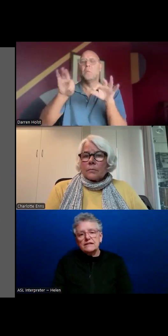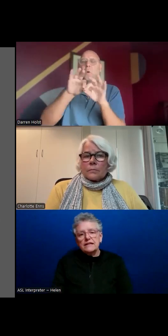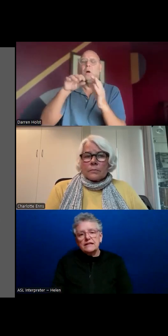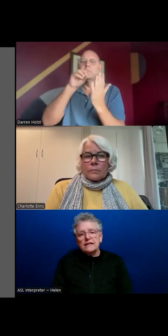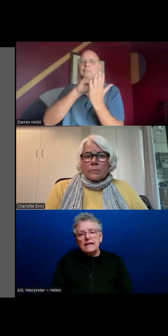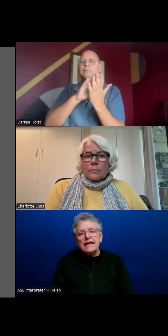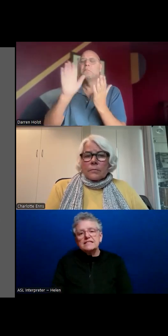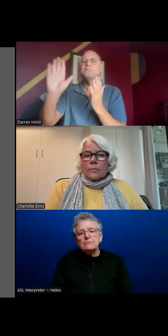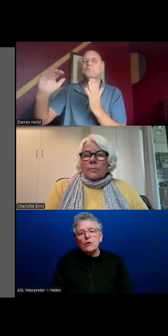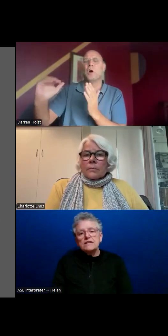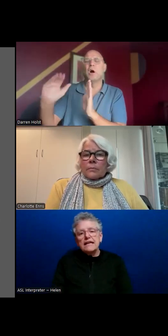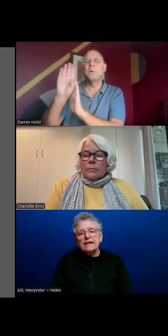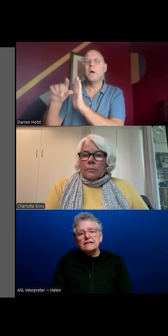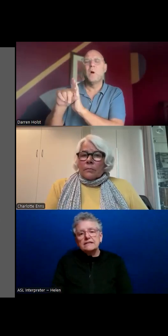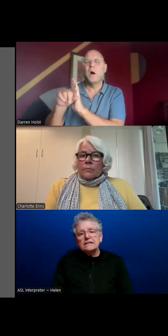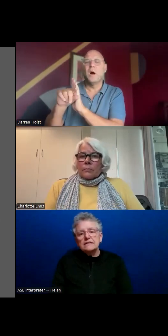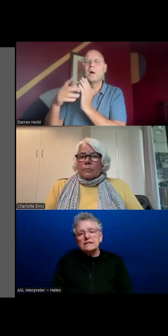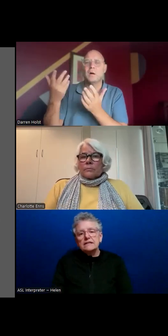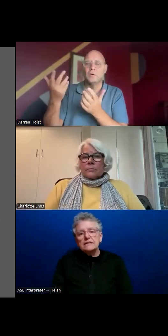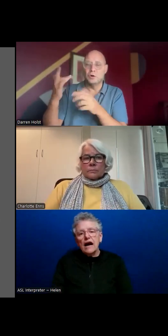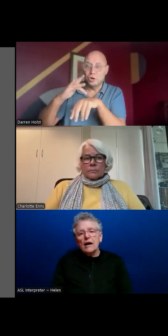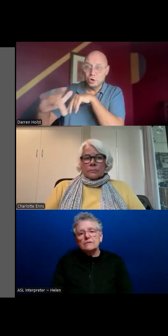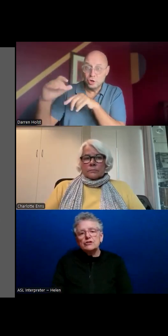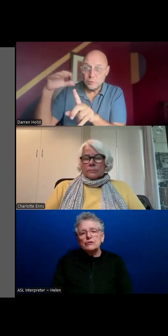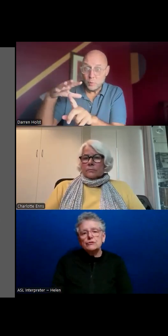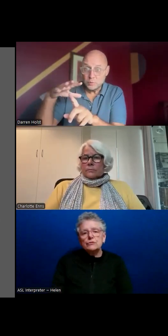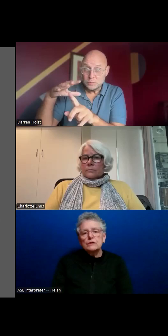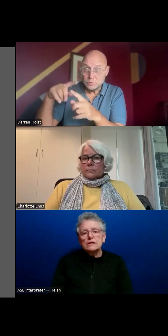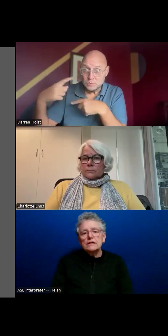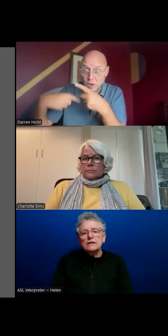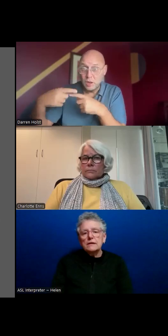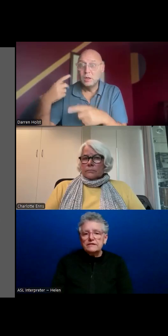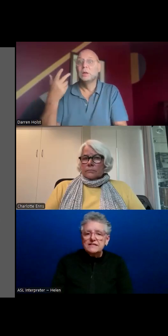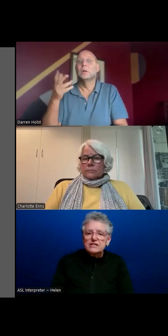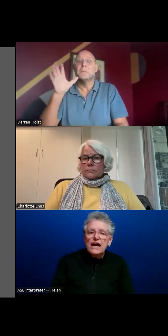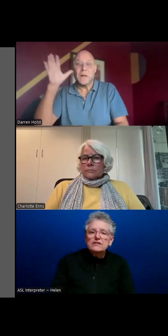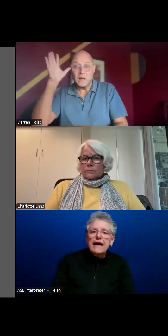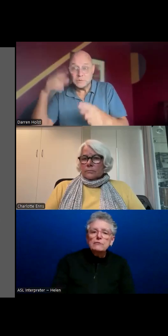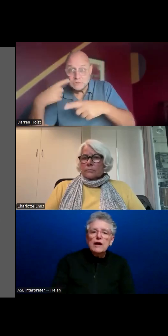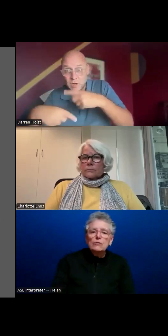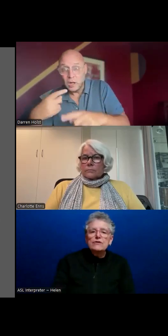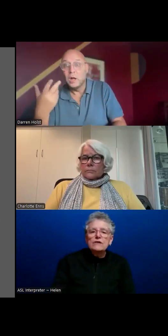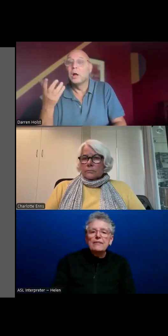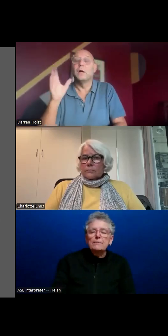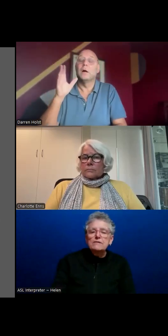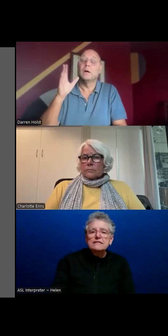the score sheet. And it's important again to list the child's background,